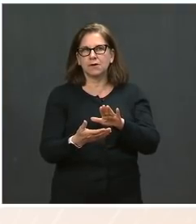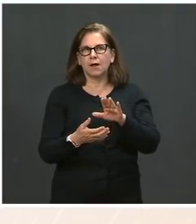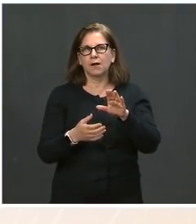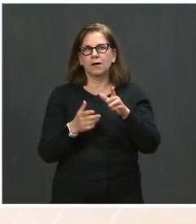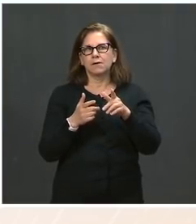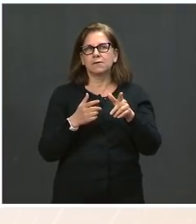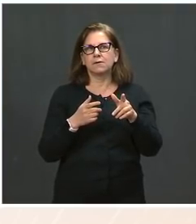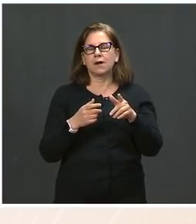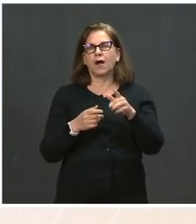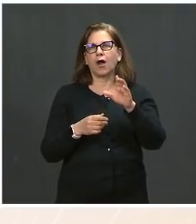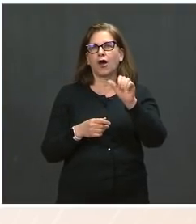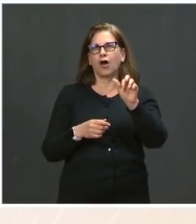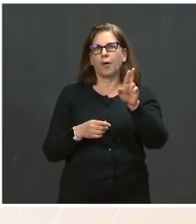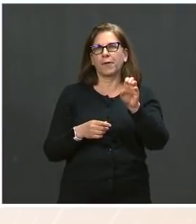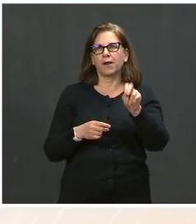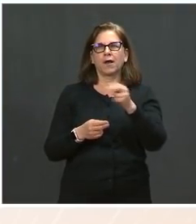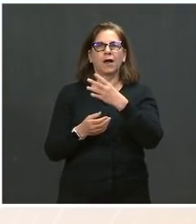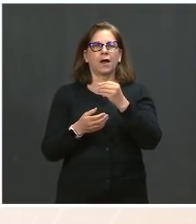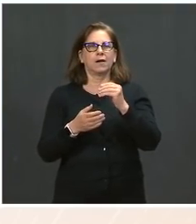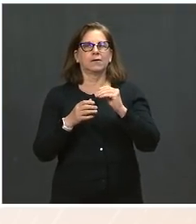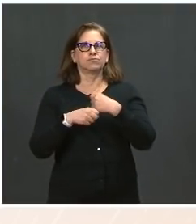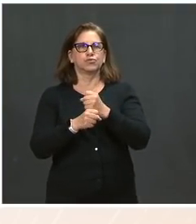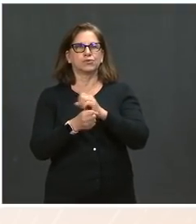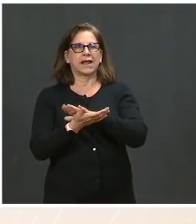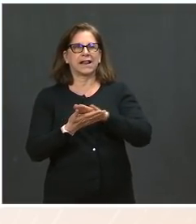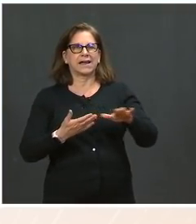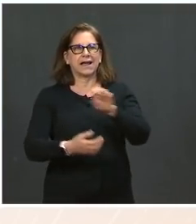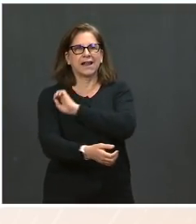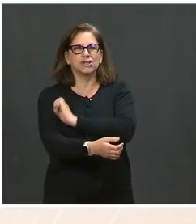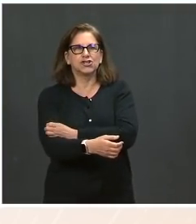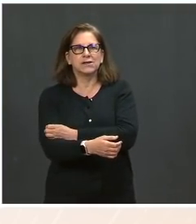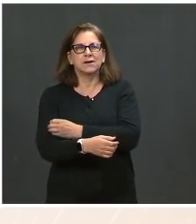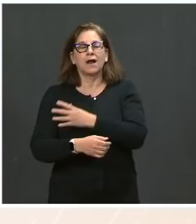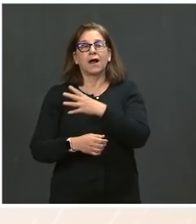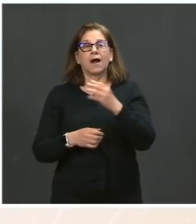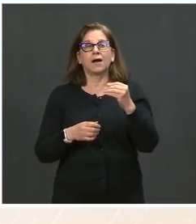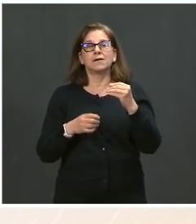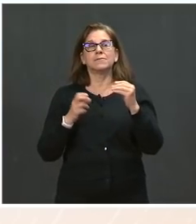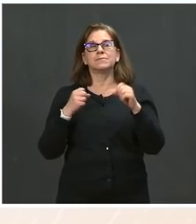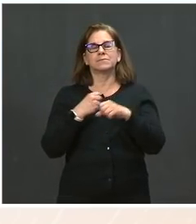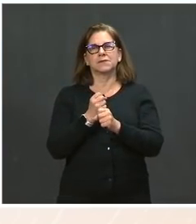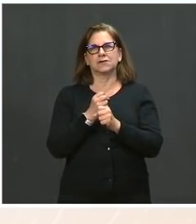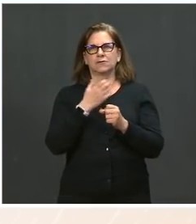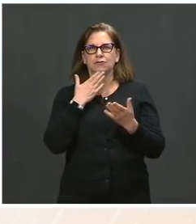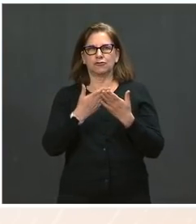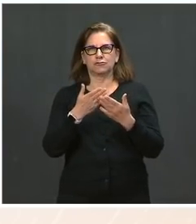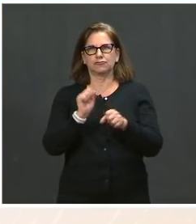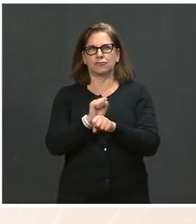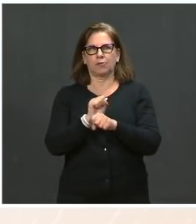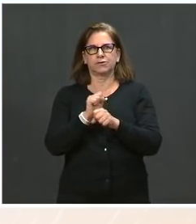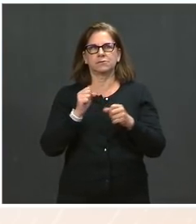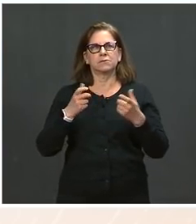creating millions of good-paying union clean energy jobs, and building an equitable clean energy future.